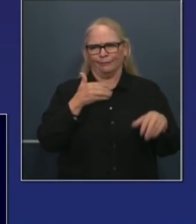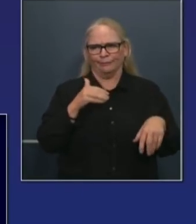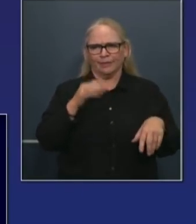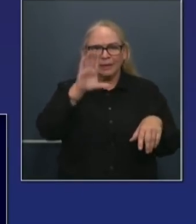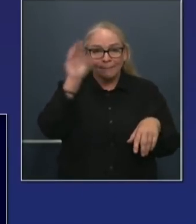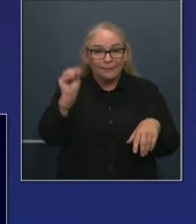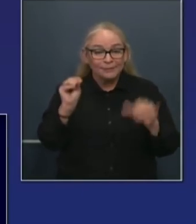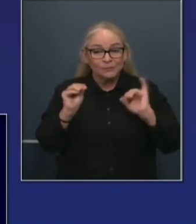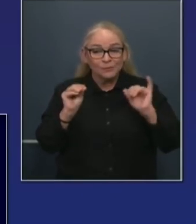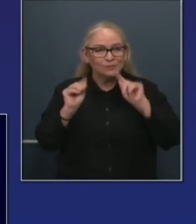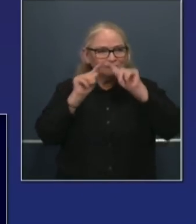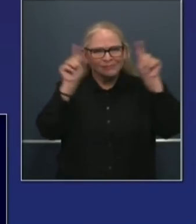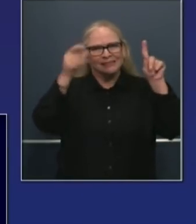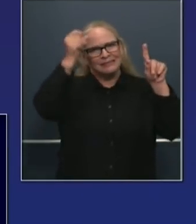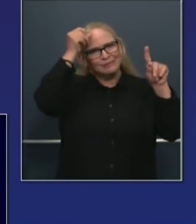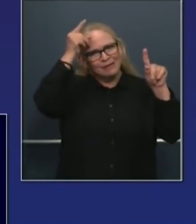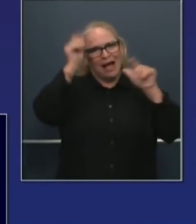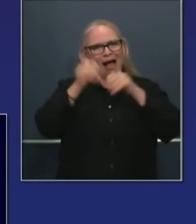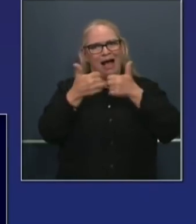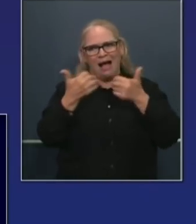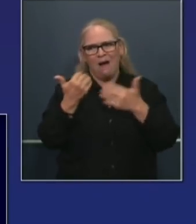MORE TARGETED AND A MUCH MORE